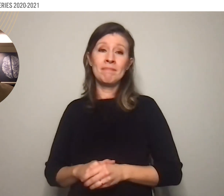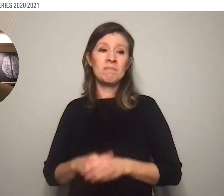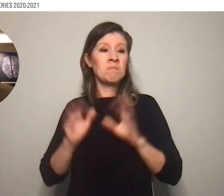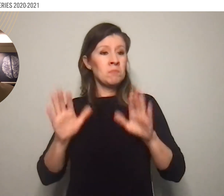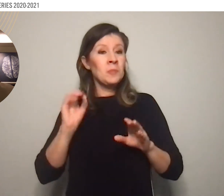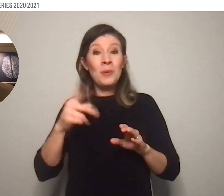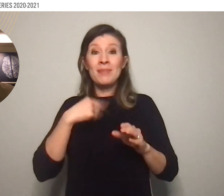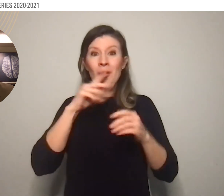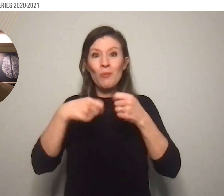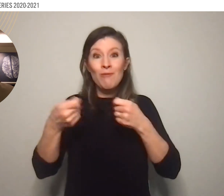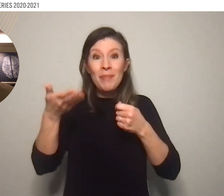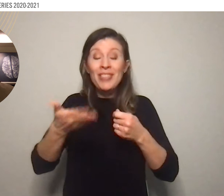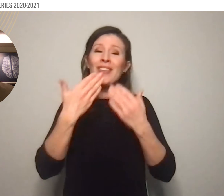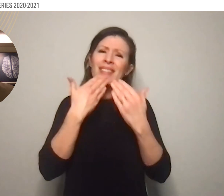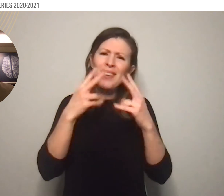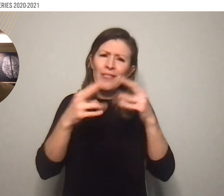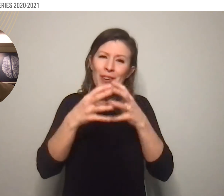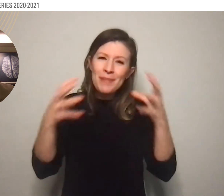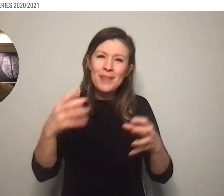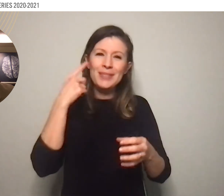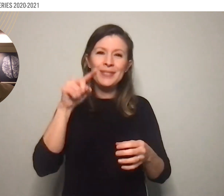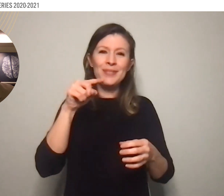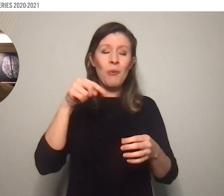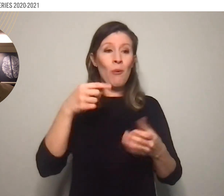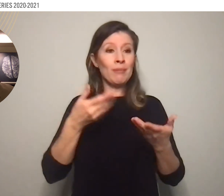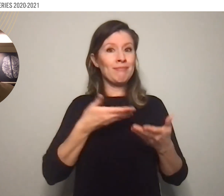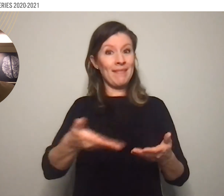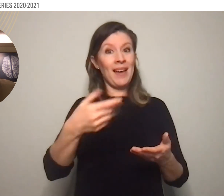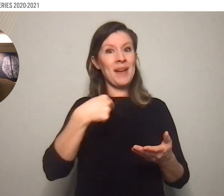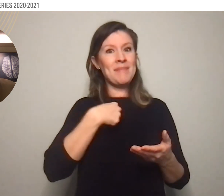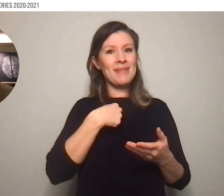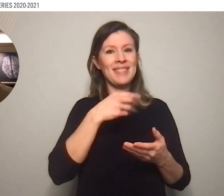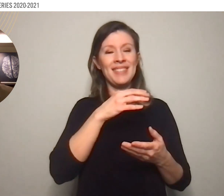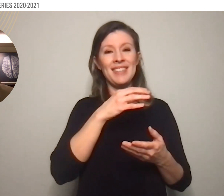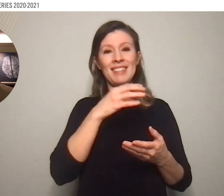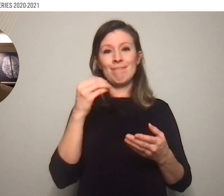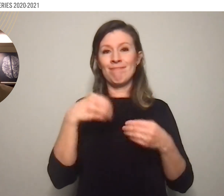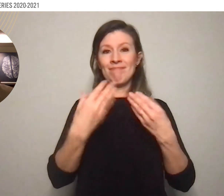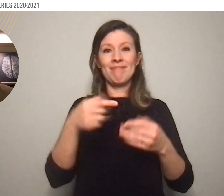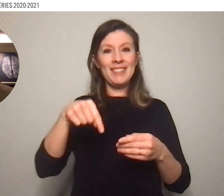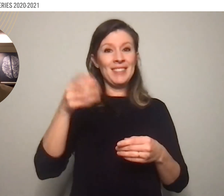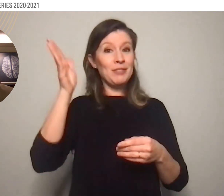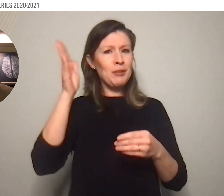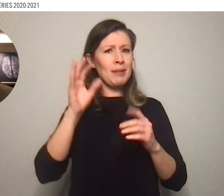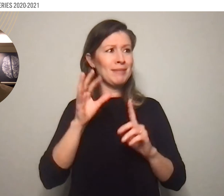And I'll, I'll end there. Thank you very much for for having me um, provide this very unique,